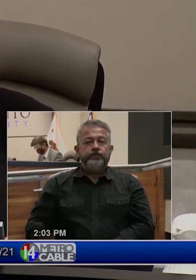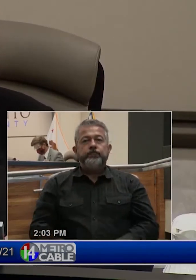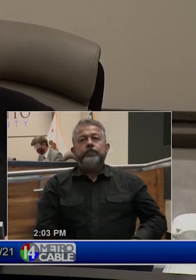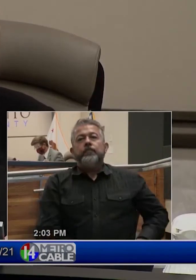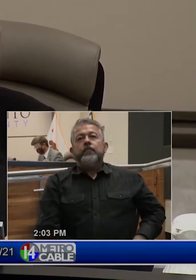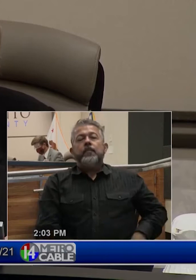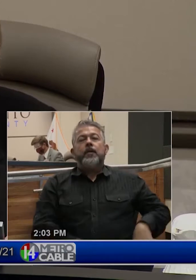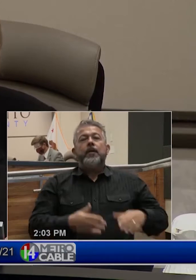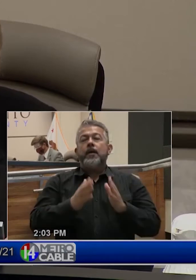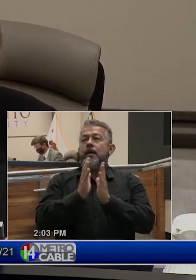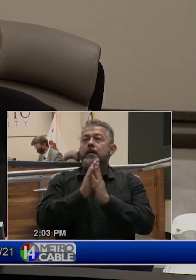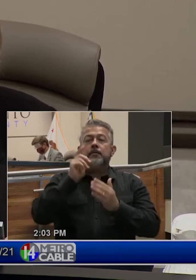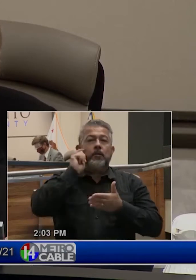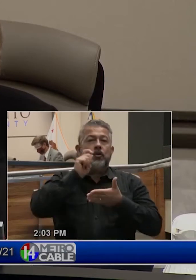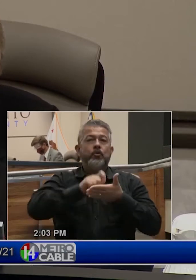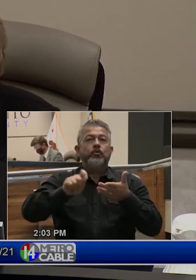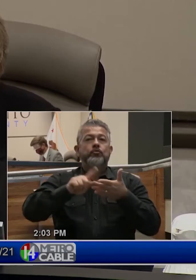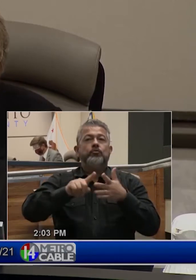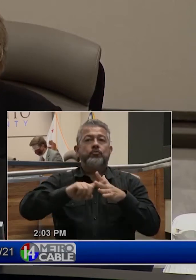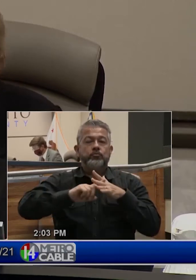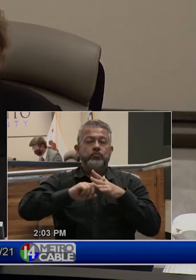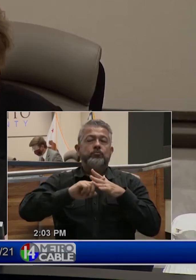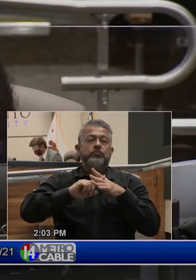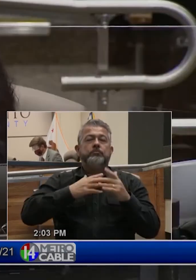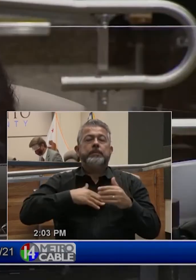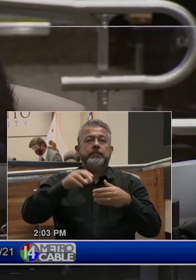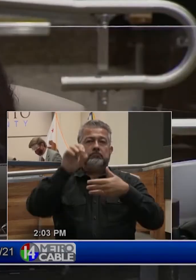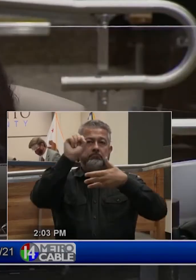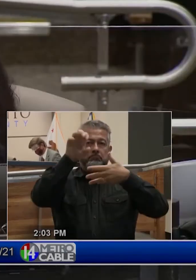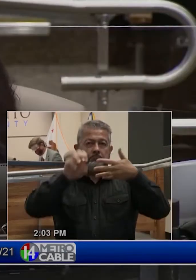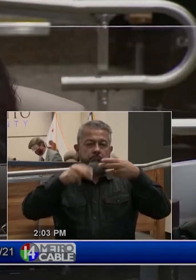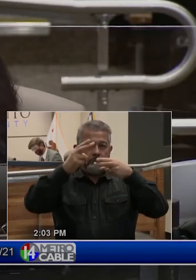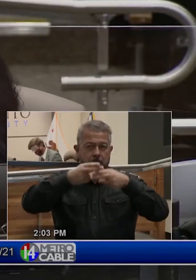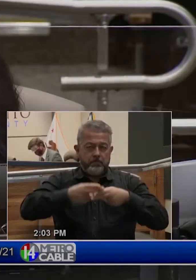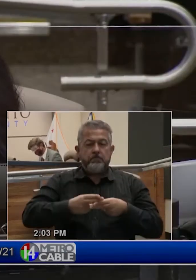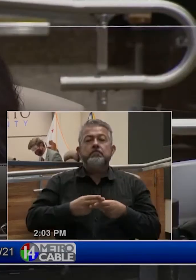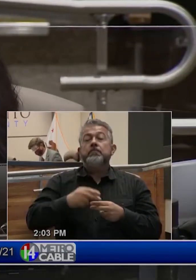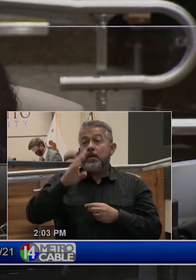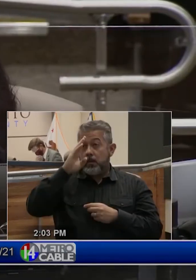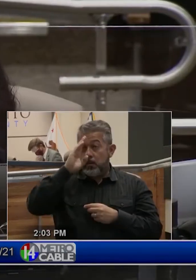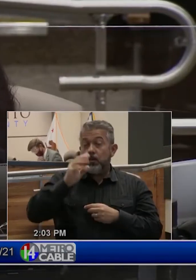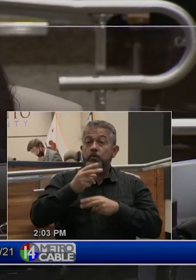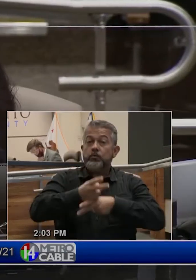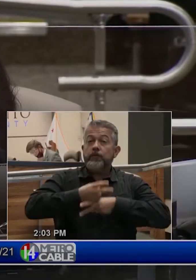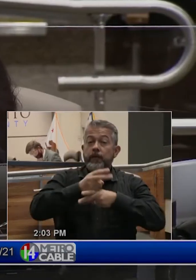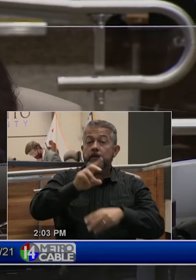CALLED TO ORDER. I'LL ASK CLERK TO CALL ROLE AND I'LL ASK CLERK TO CALL ROLE AND ESTABLISH QUORUM.